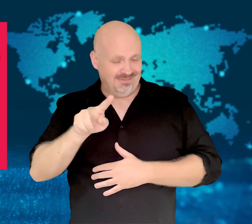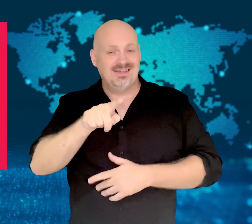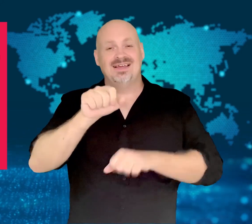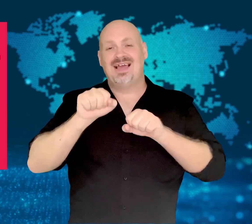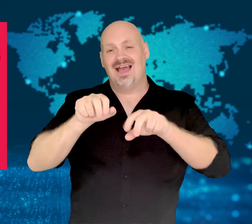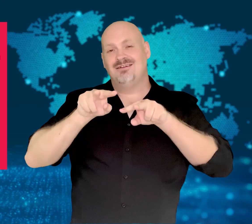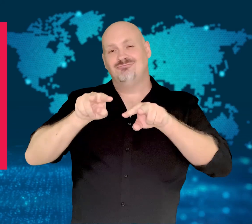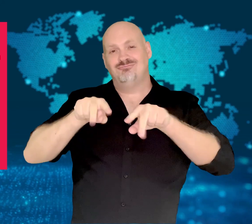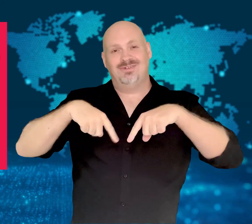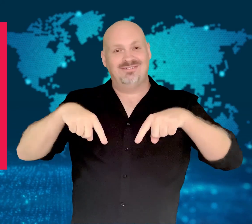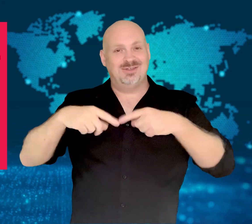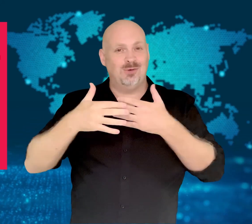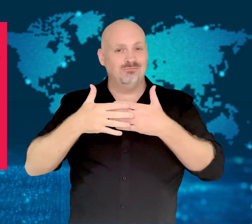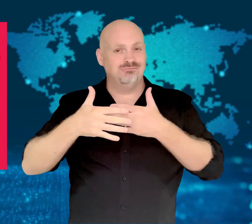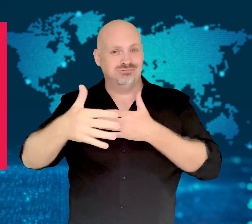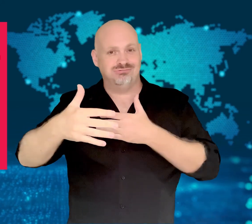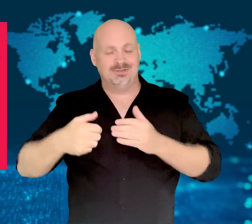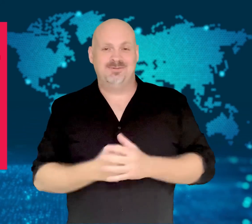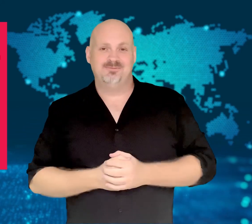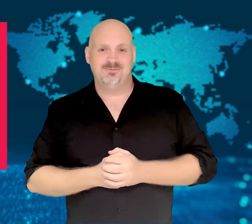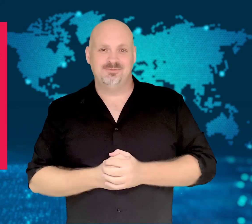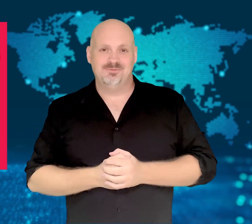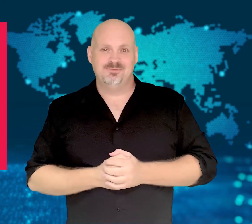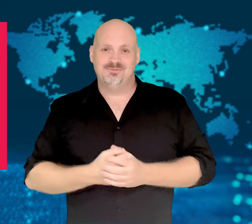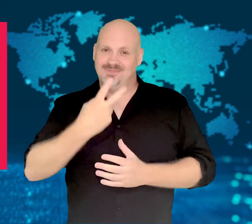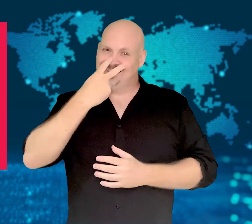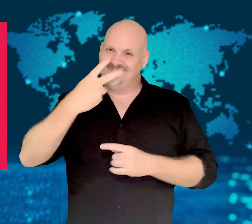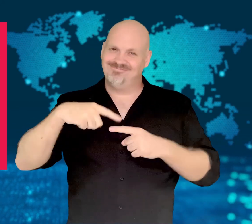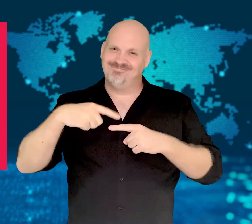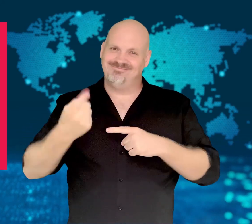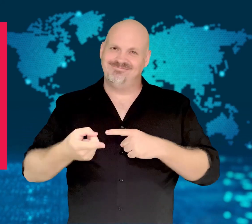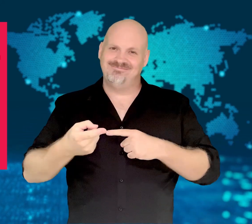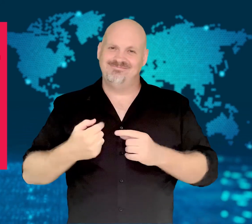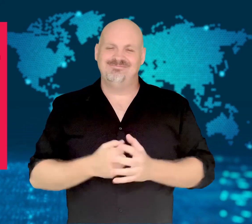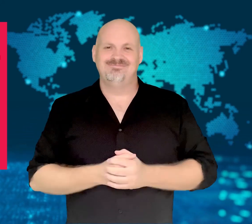to get new video updates! See you next time!